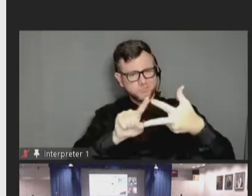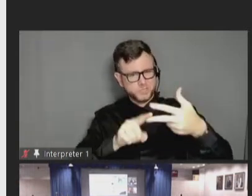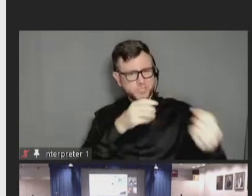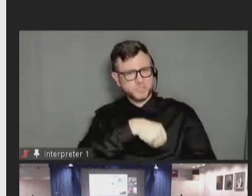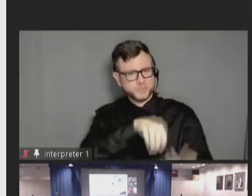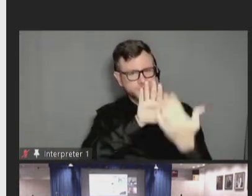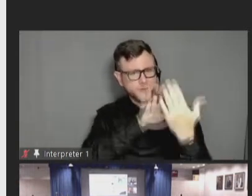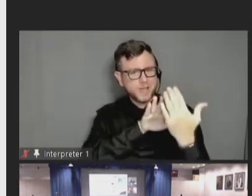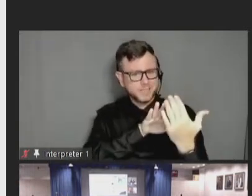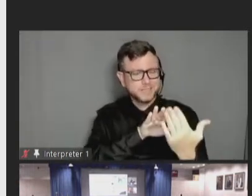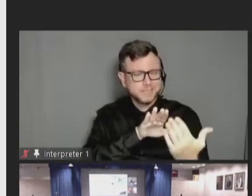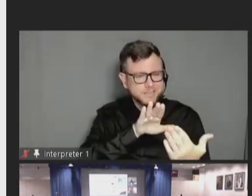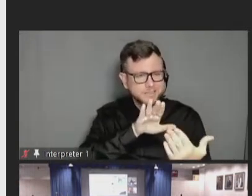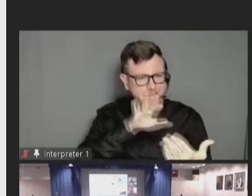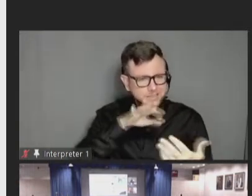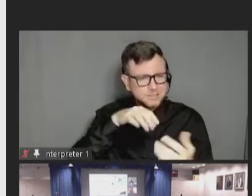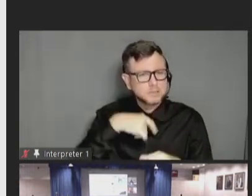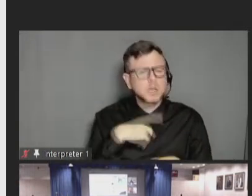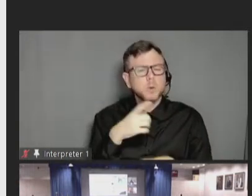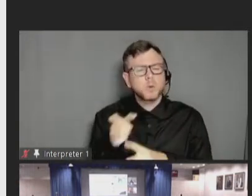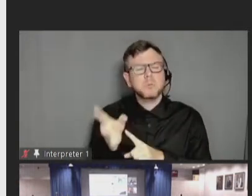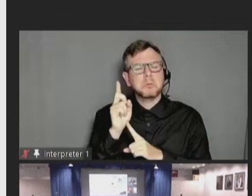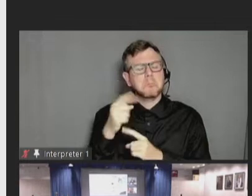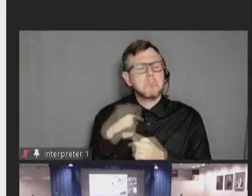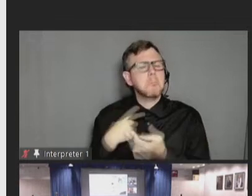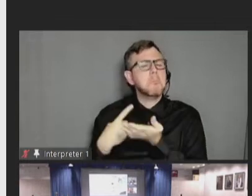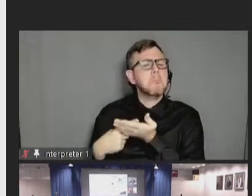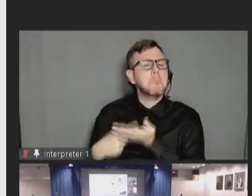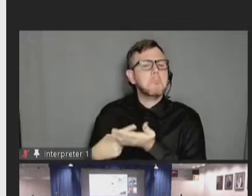want to take a moment here so that we can talk about what happened as